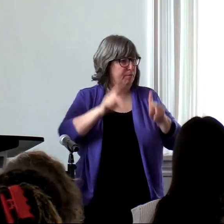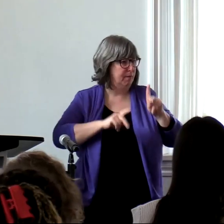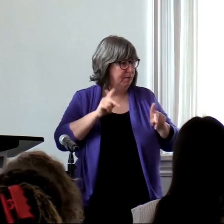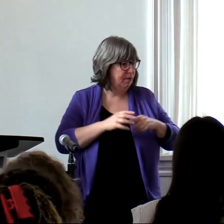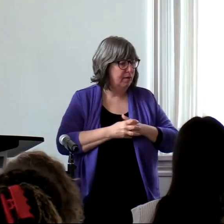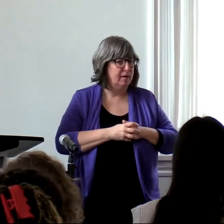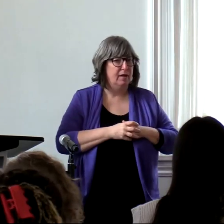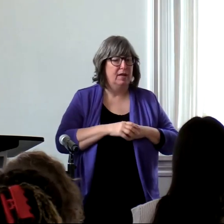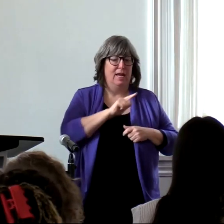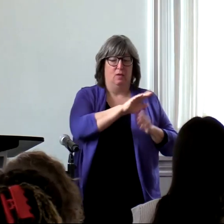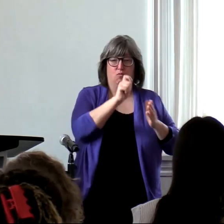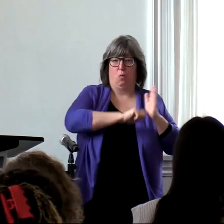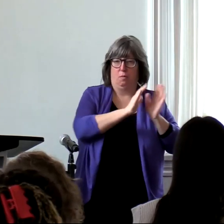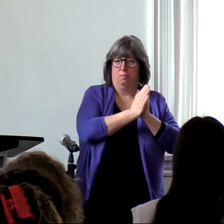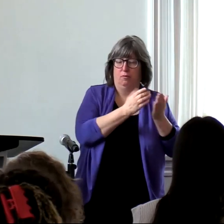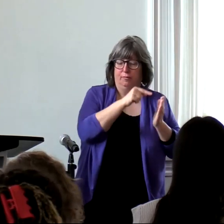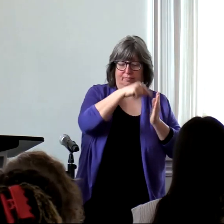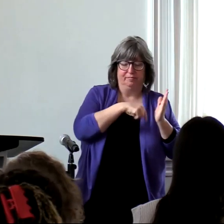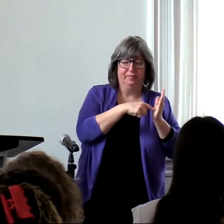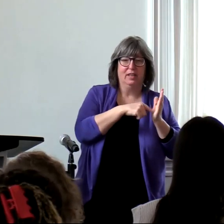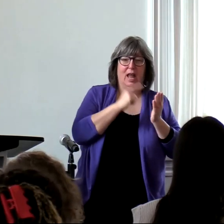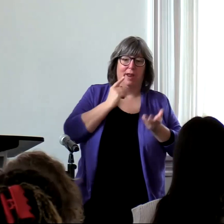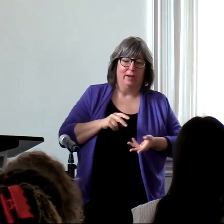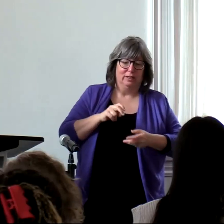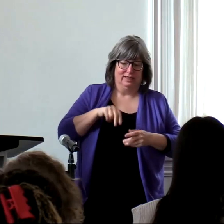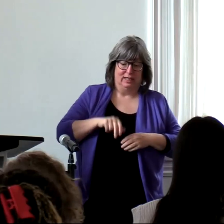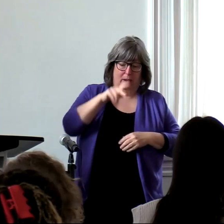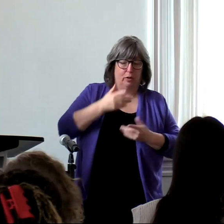In his book, he mentioned the way he was carried up steps to exams,